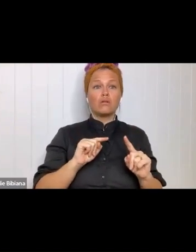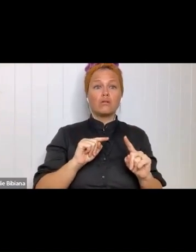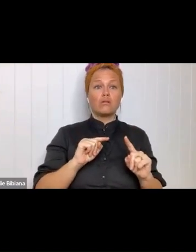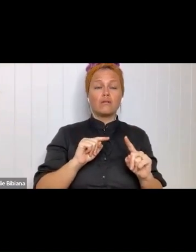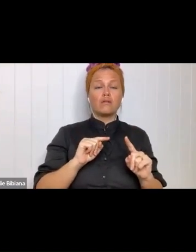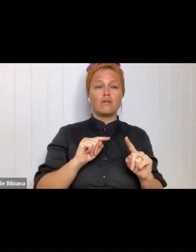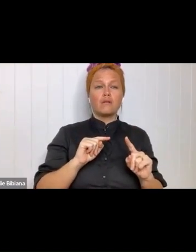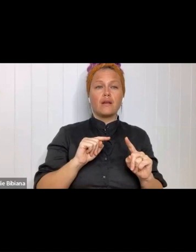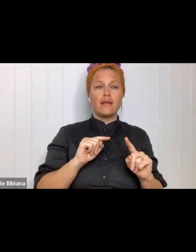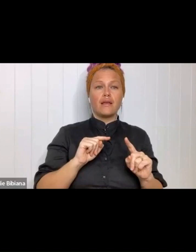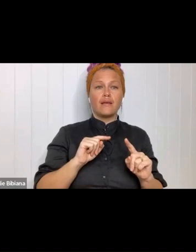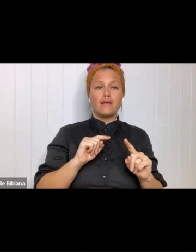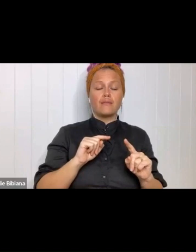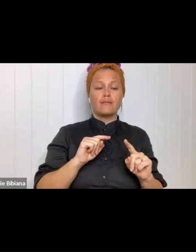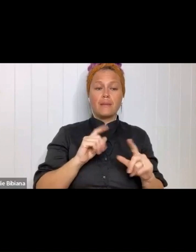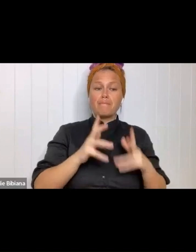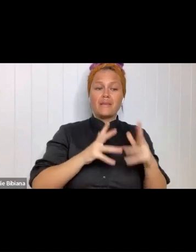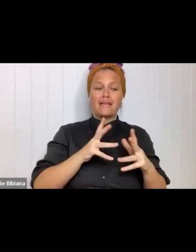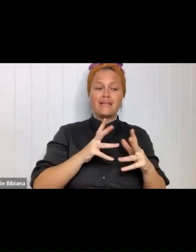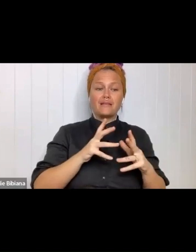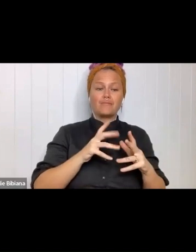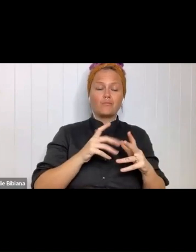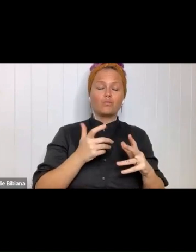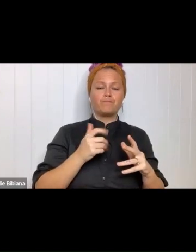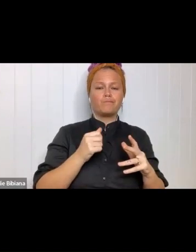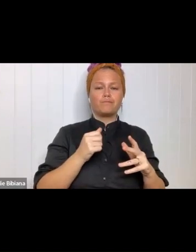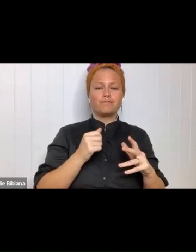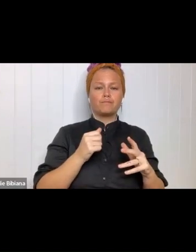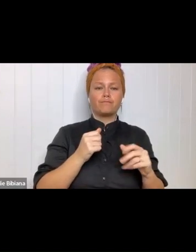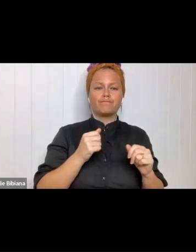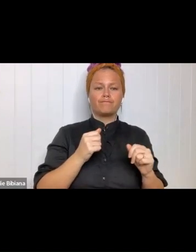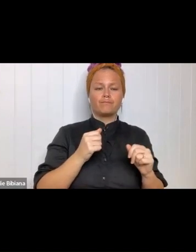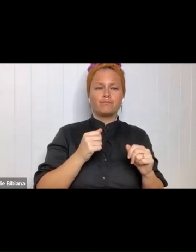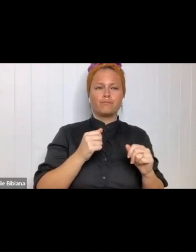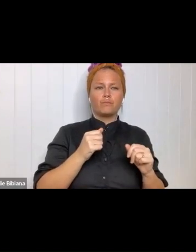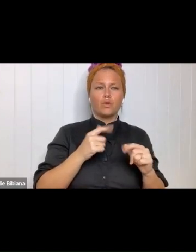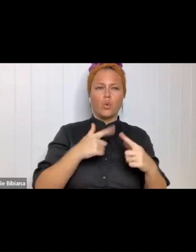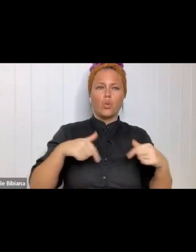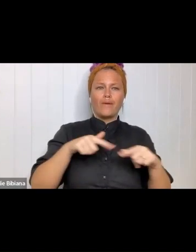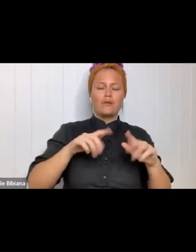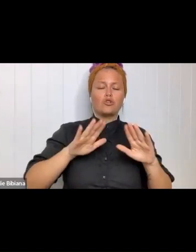we've stopped people well, we've stopped talking about disability